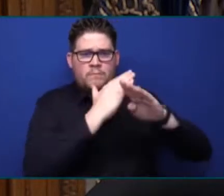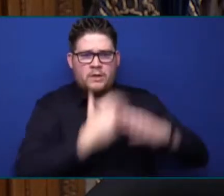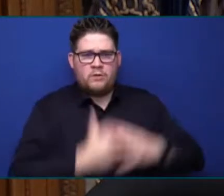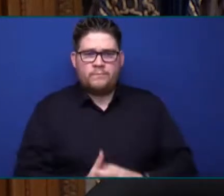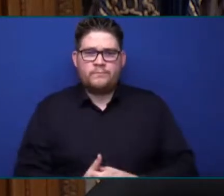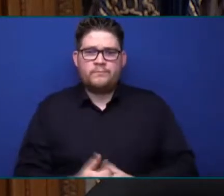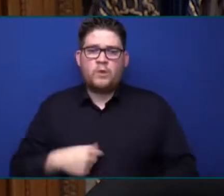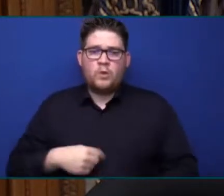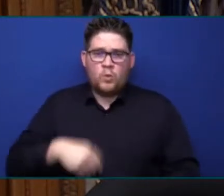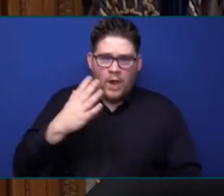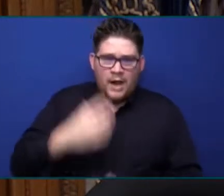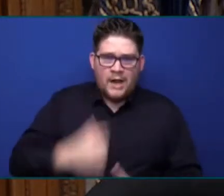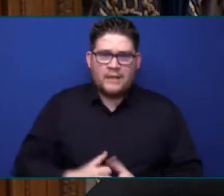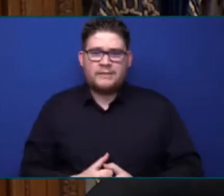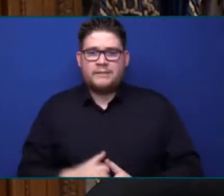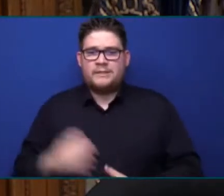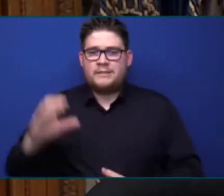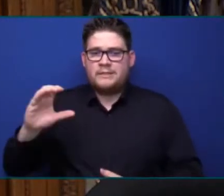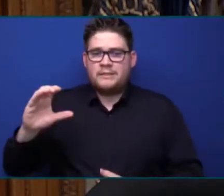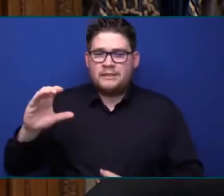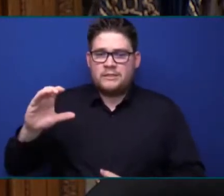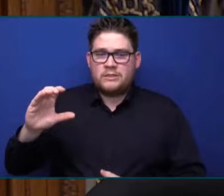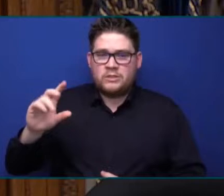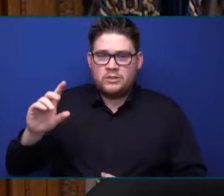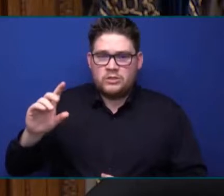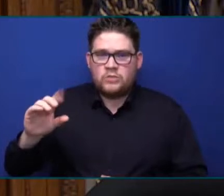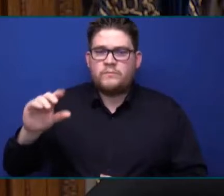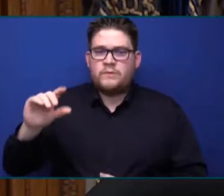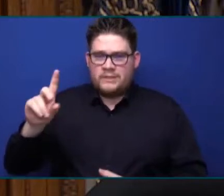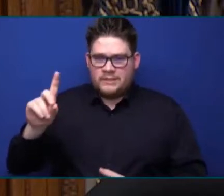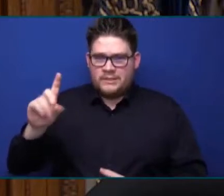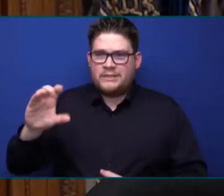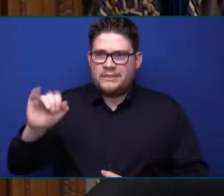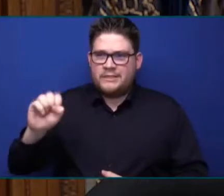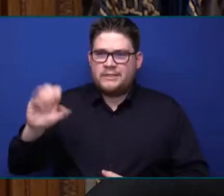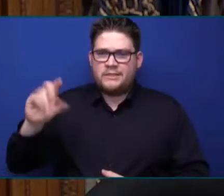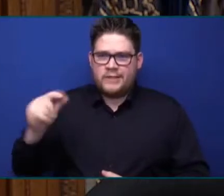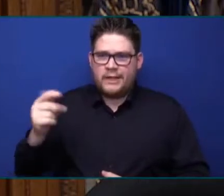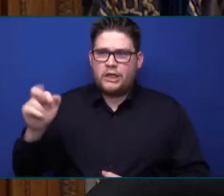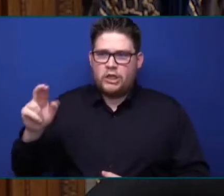they hear the words “disability” or “disabled.” Up until recently,